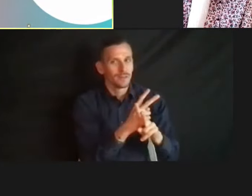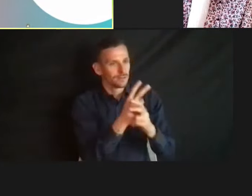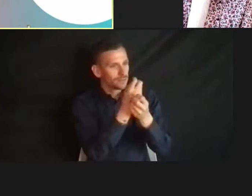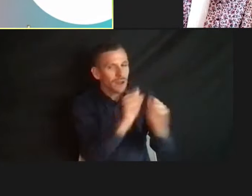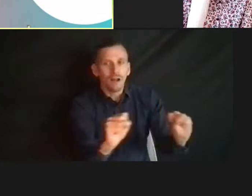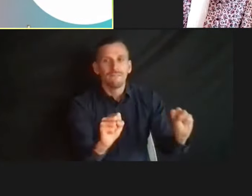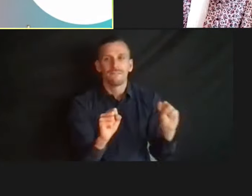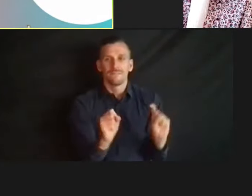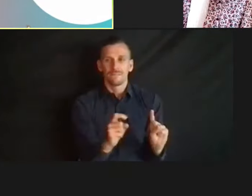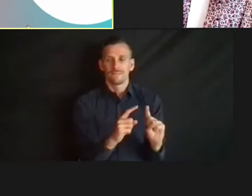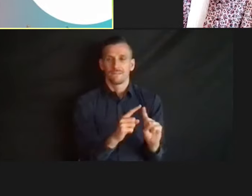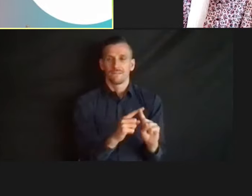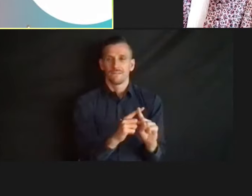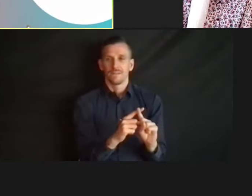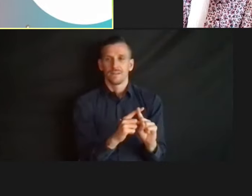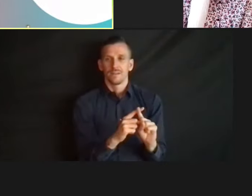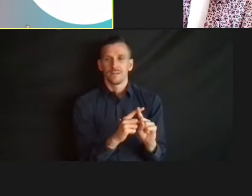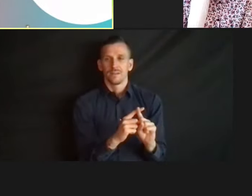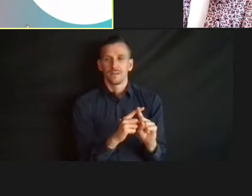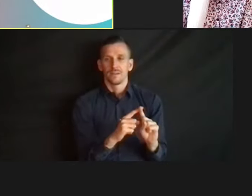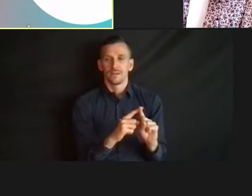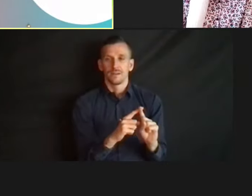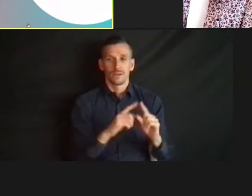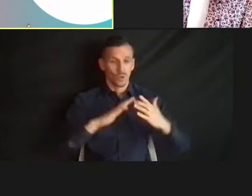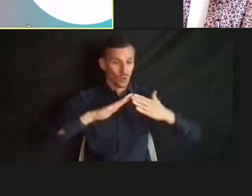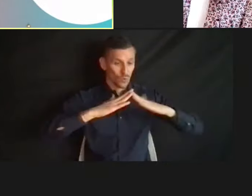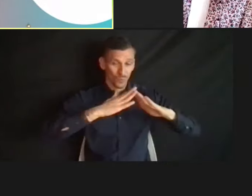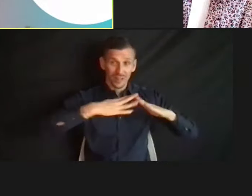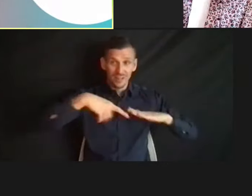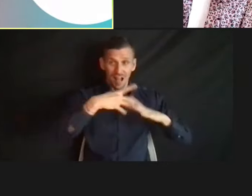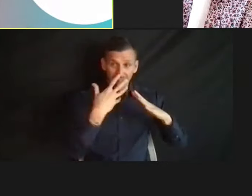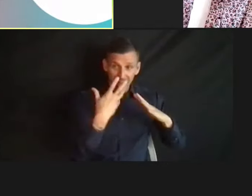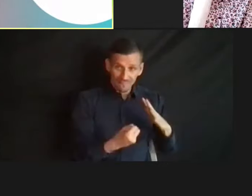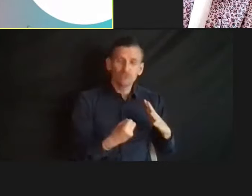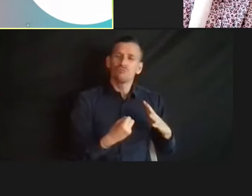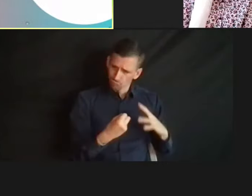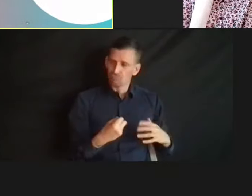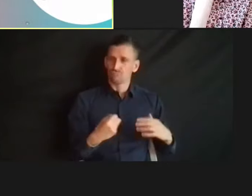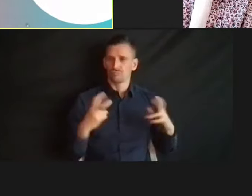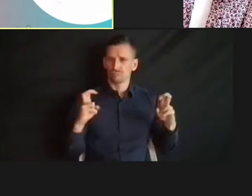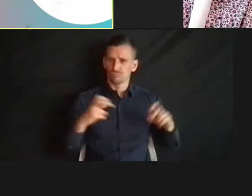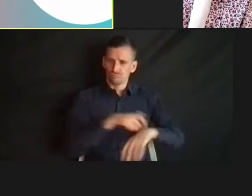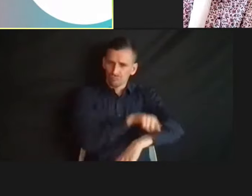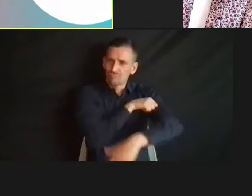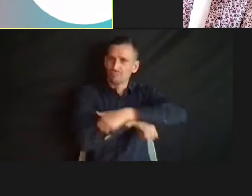very hard to take action within that approach. I call upon the youth and all the communities